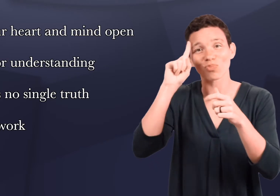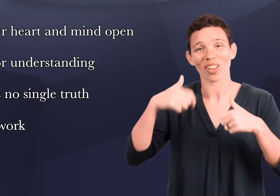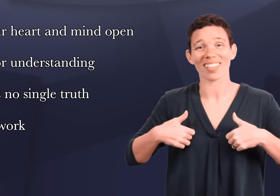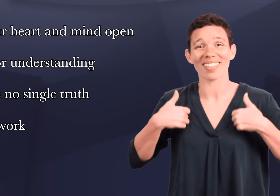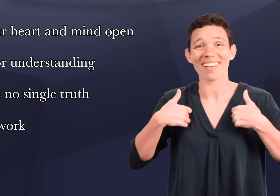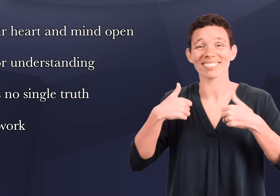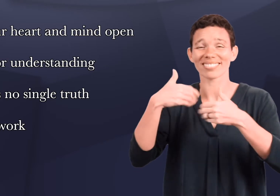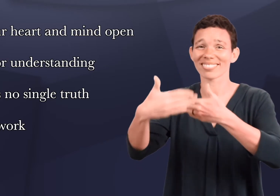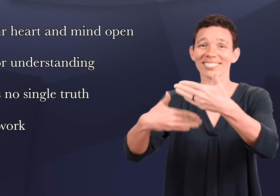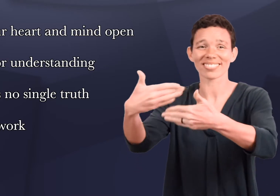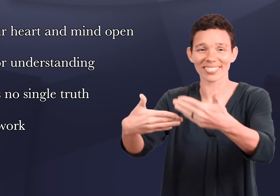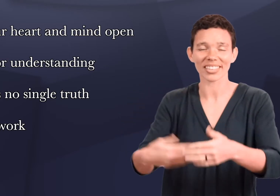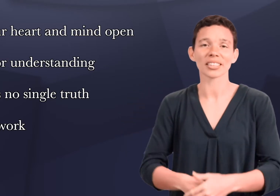This is a life-long journey.